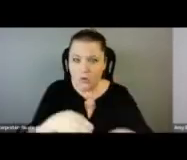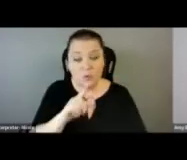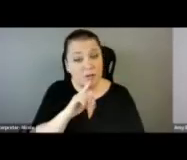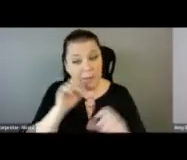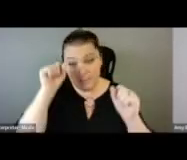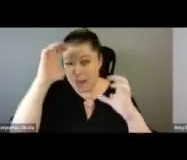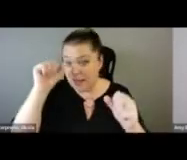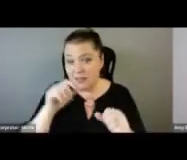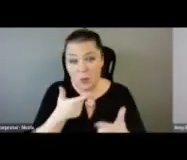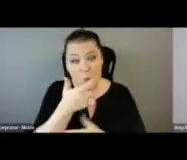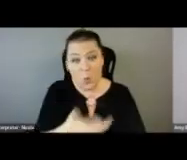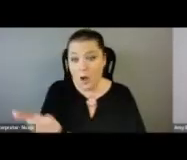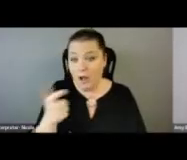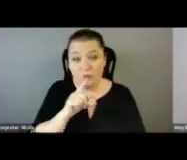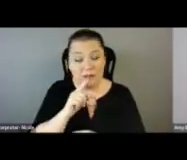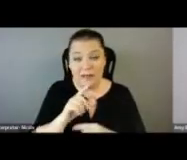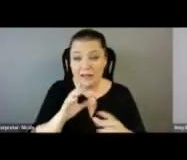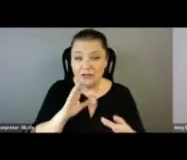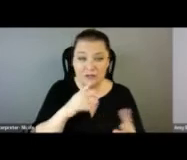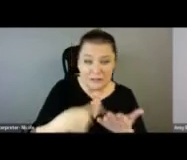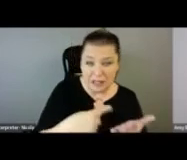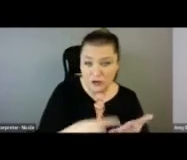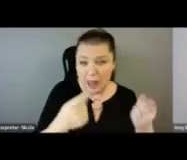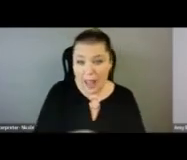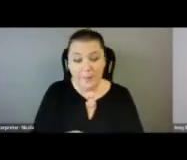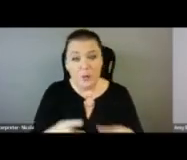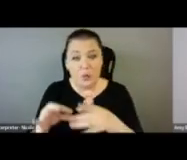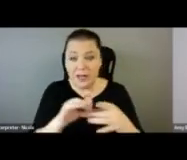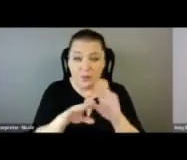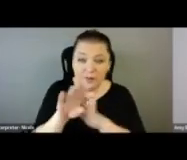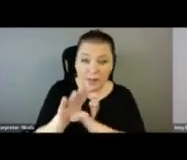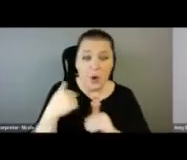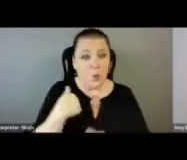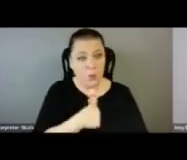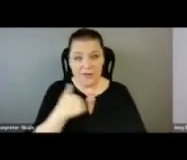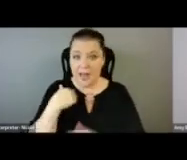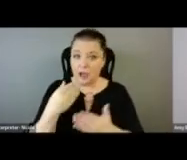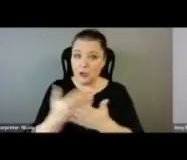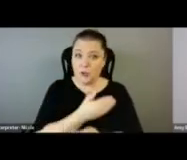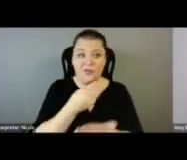unfold relationships happening, we've had some new funding, for example, our peer subgroup